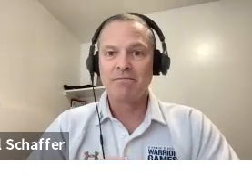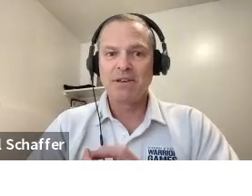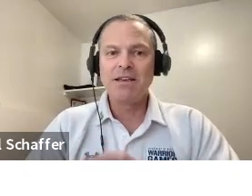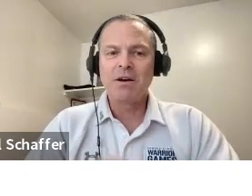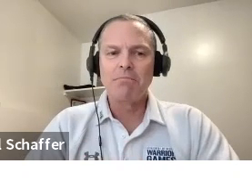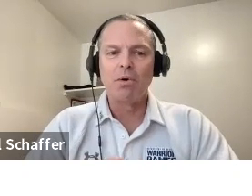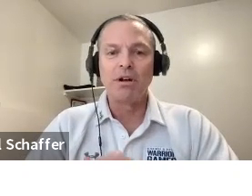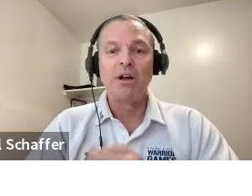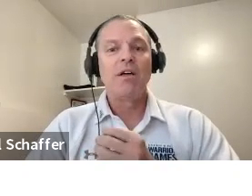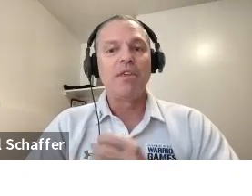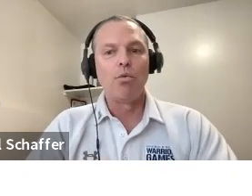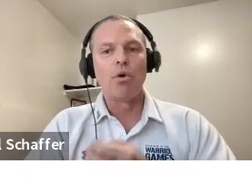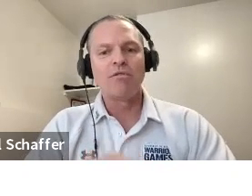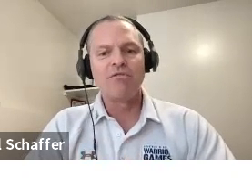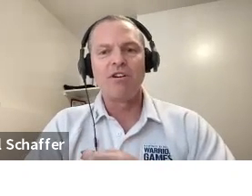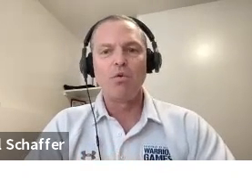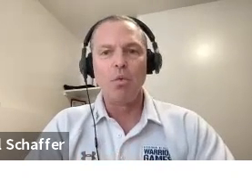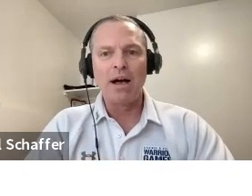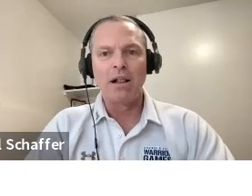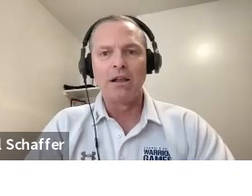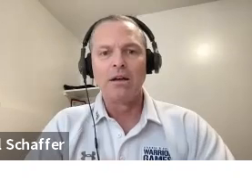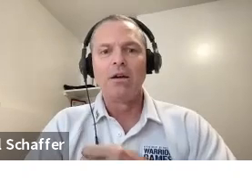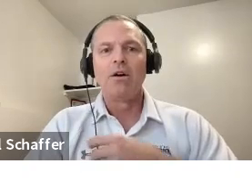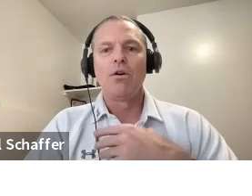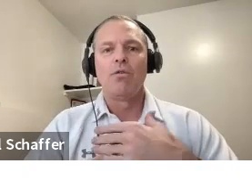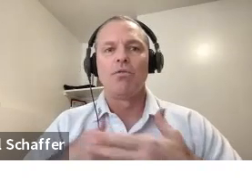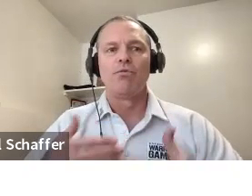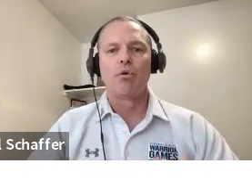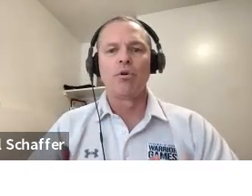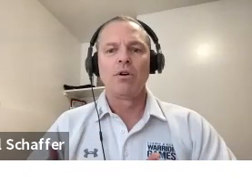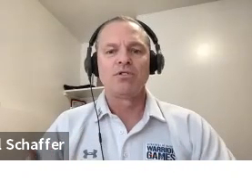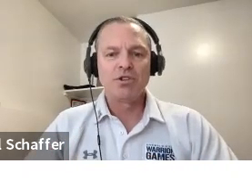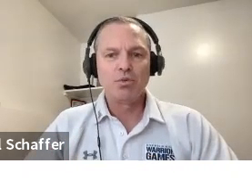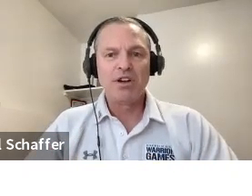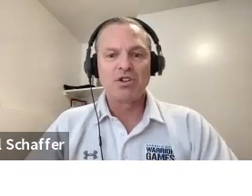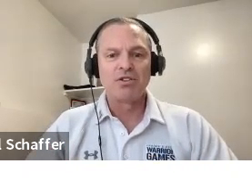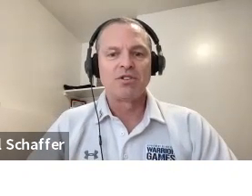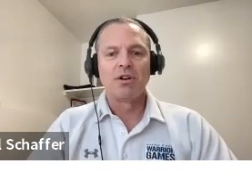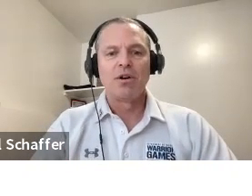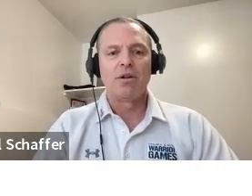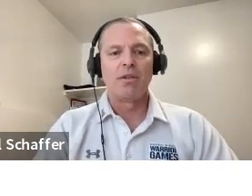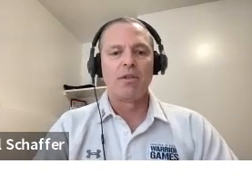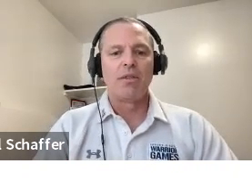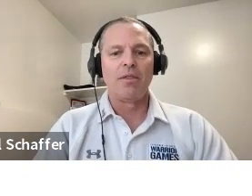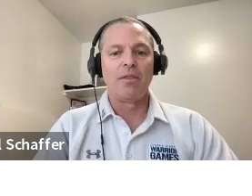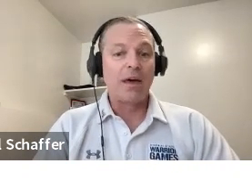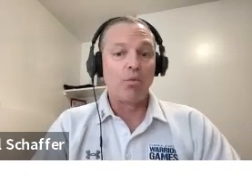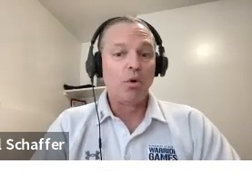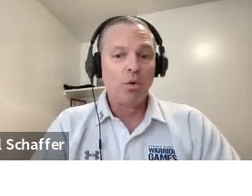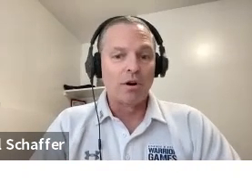system, ICS, these were all as were said recommendations, suggestions, frameworks. They're not mandates. And that's a key